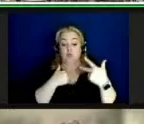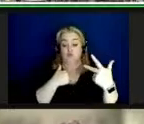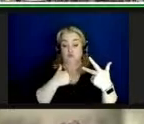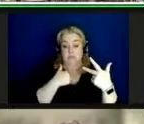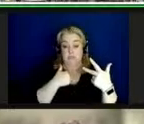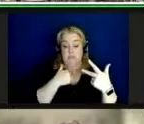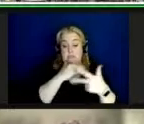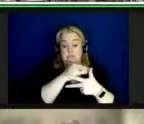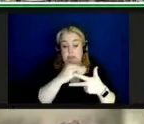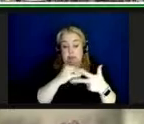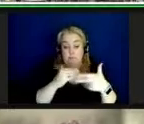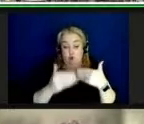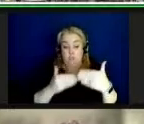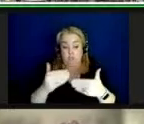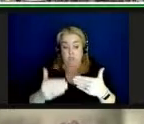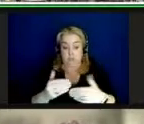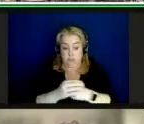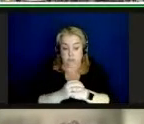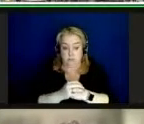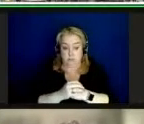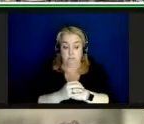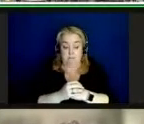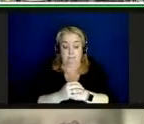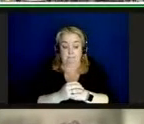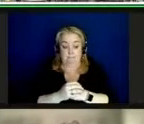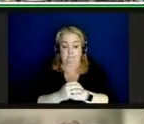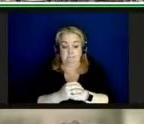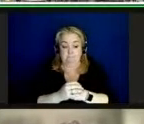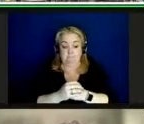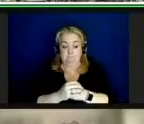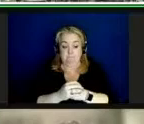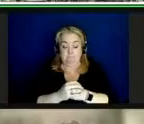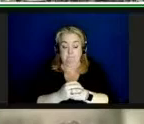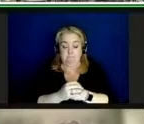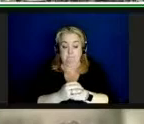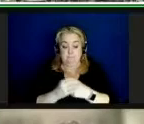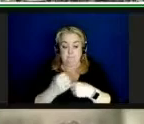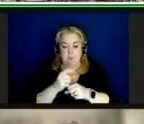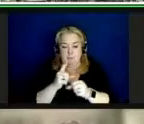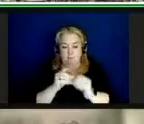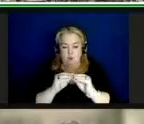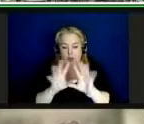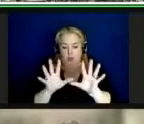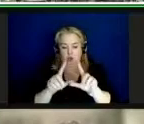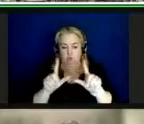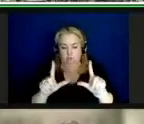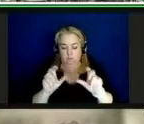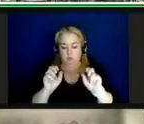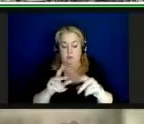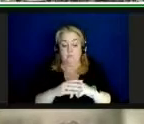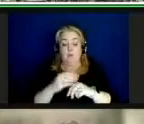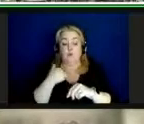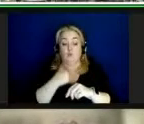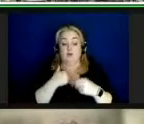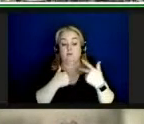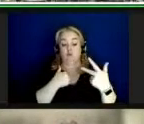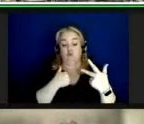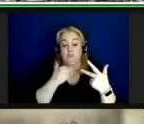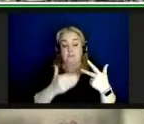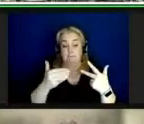THAT THE CITY MODELS ARE OF